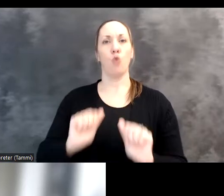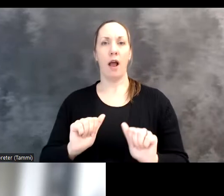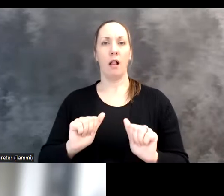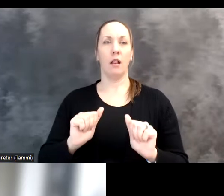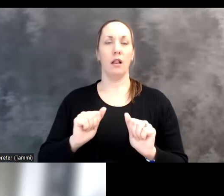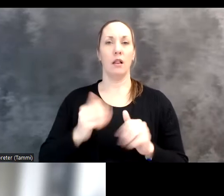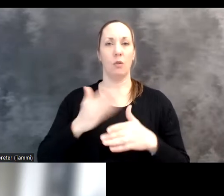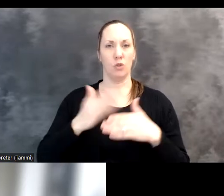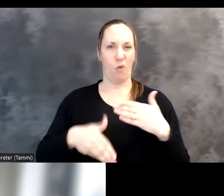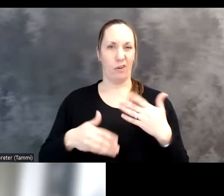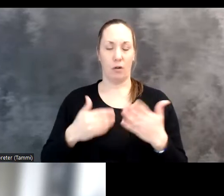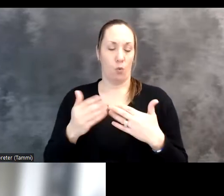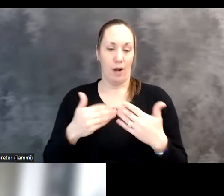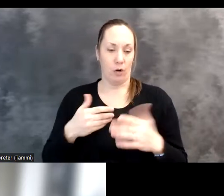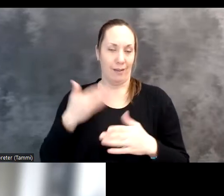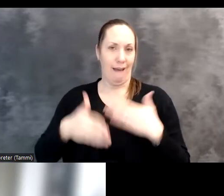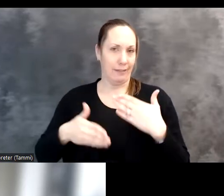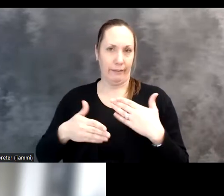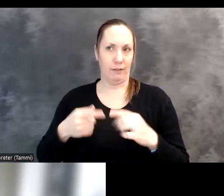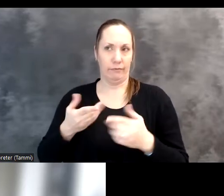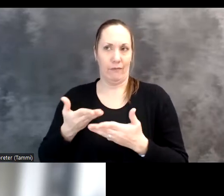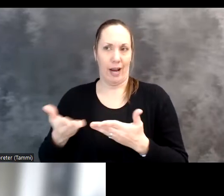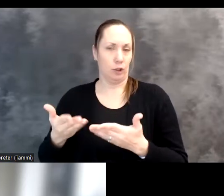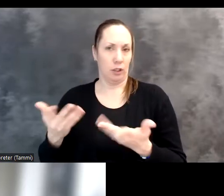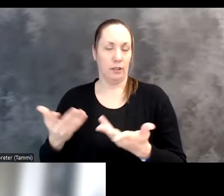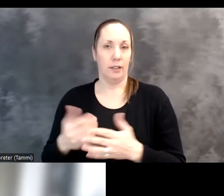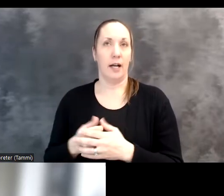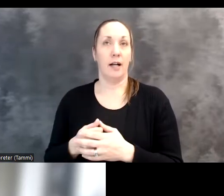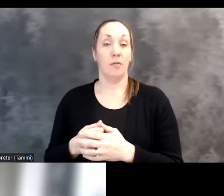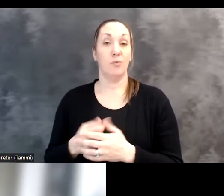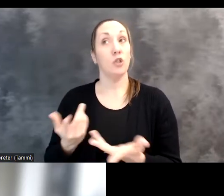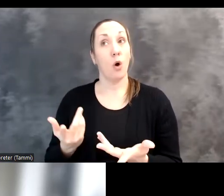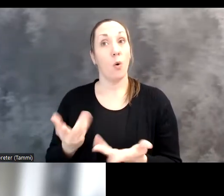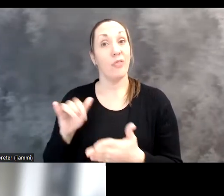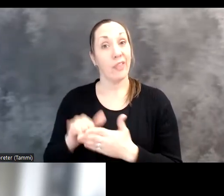ry done again to have the device removed after the clinical trial